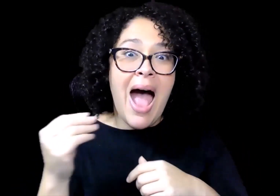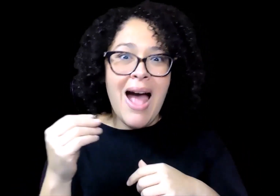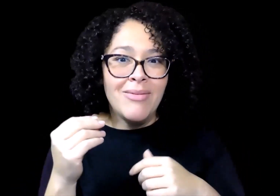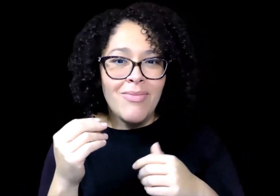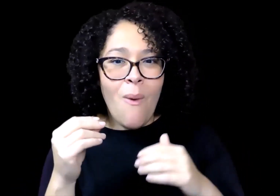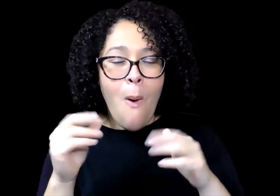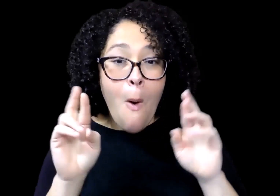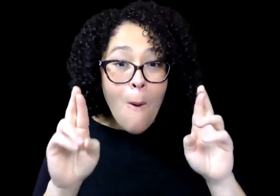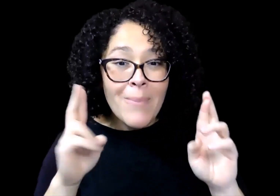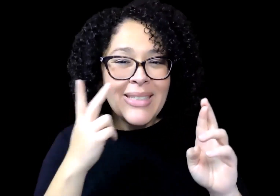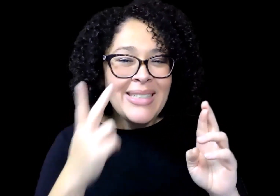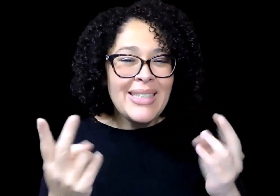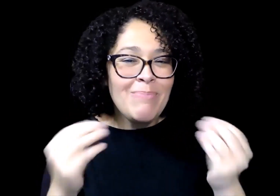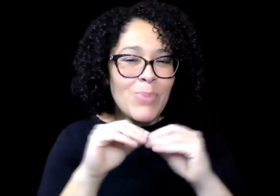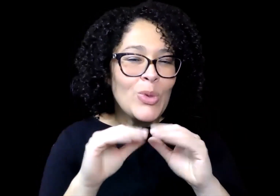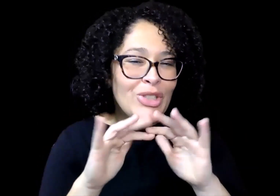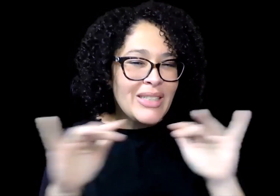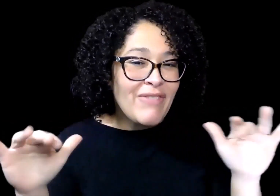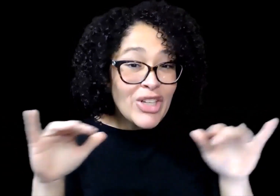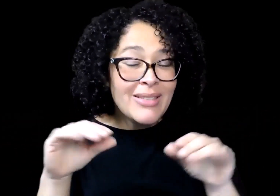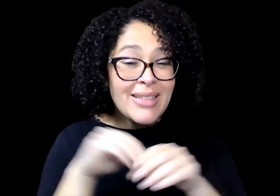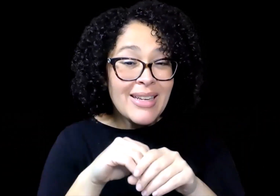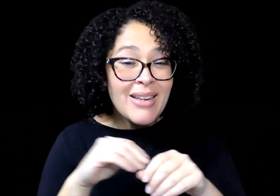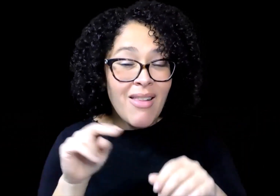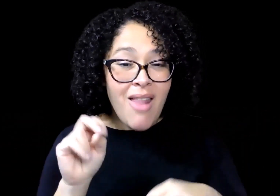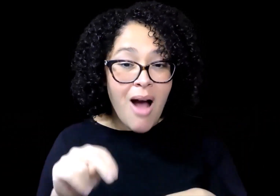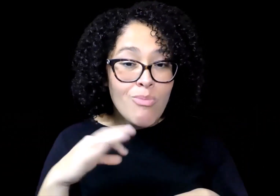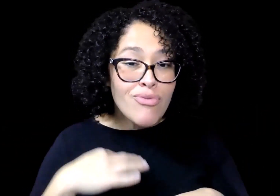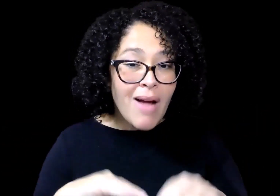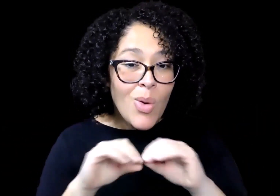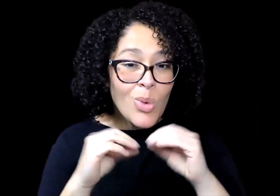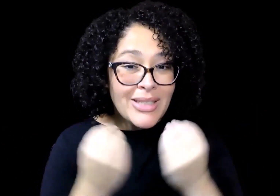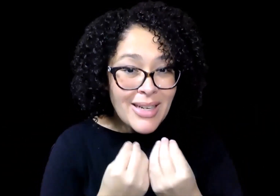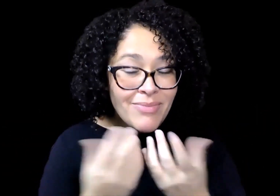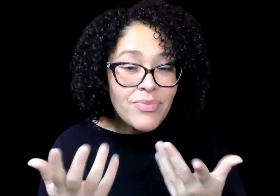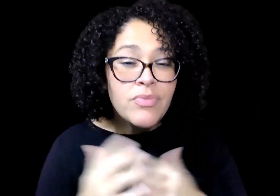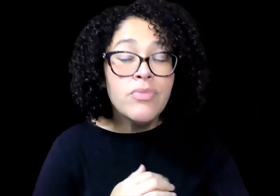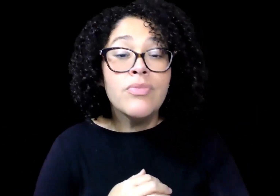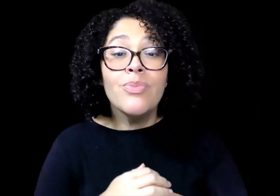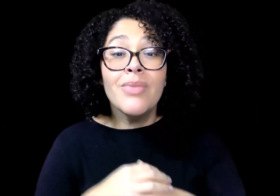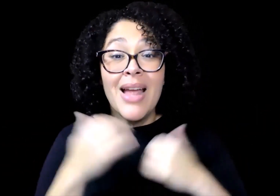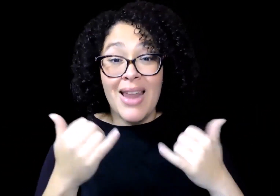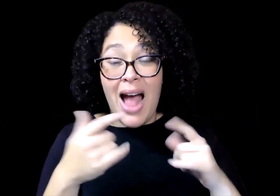this is going to help everyone and I'm hoping to see more diversity in the nonprofit world